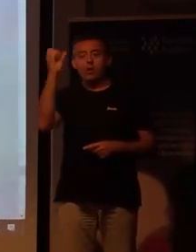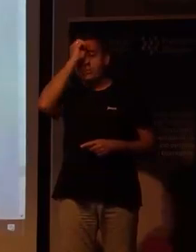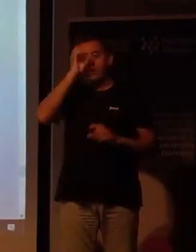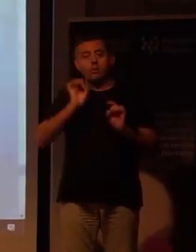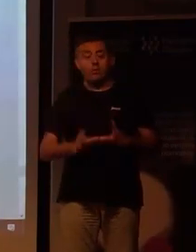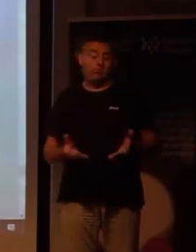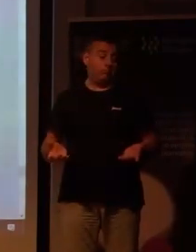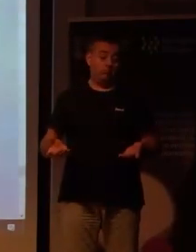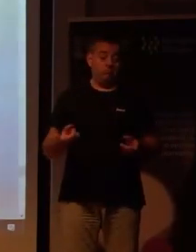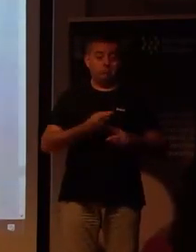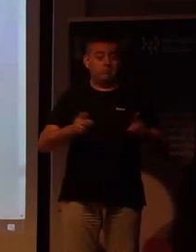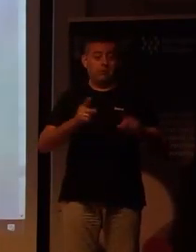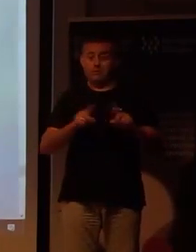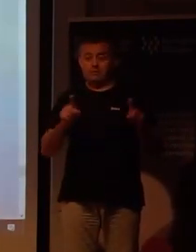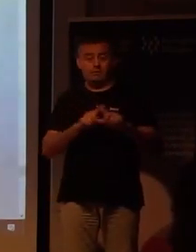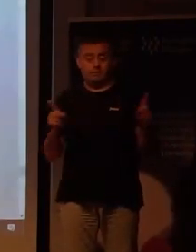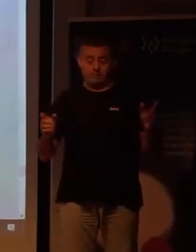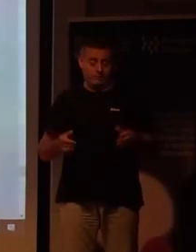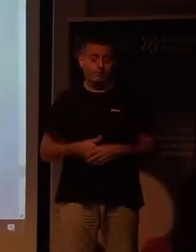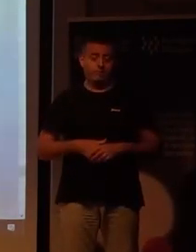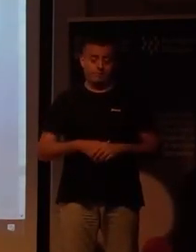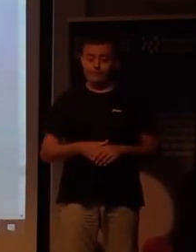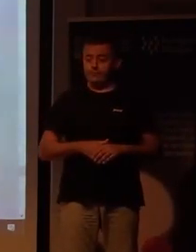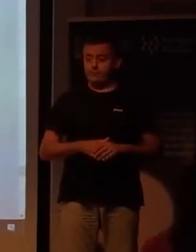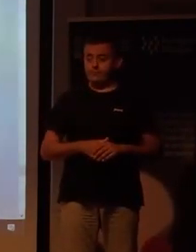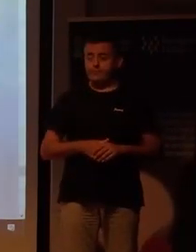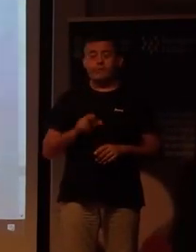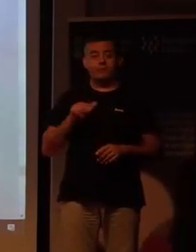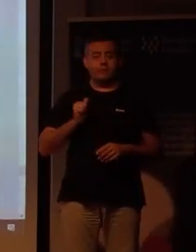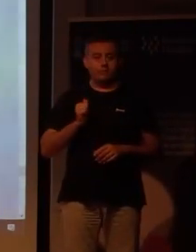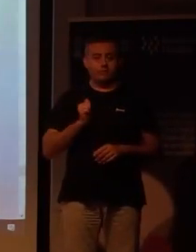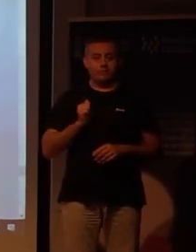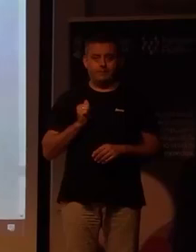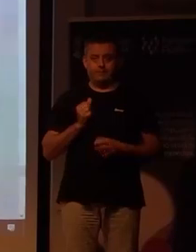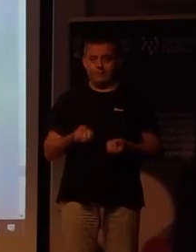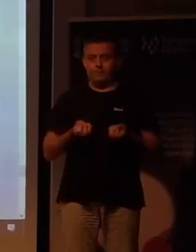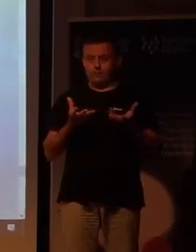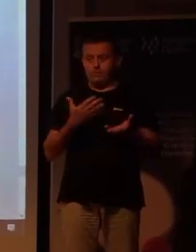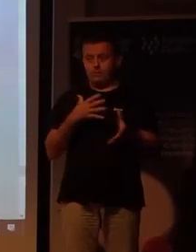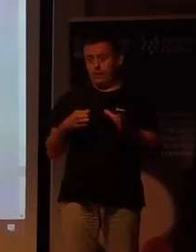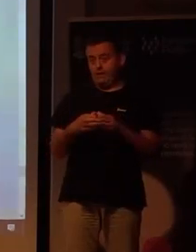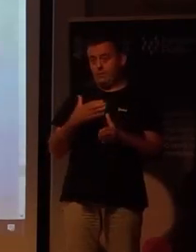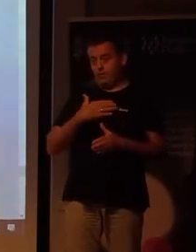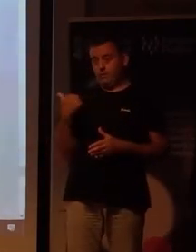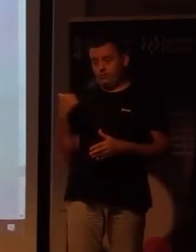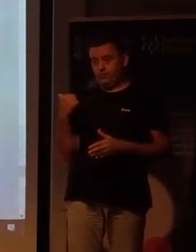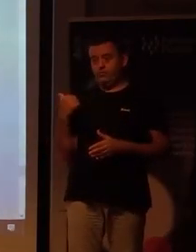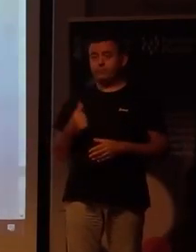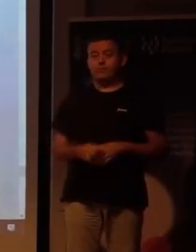that there are in the world, specifically in our land. I take this opportunity to, well, here is our team; on the right Jorge Garcés, the IP,